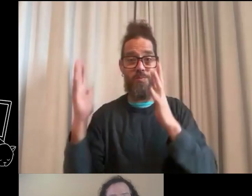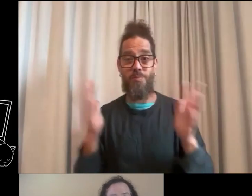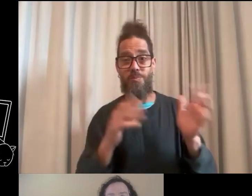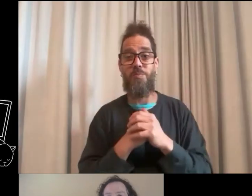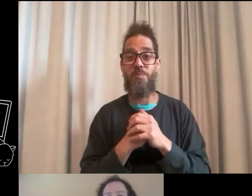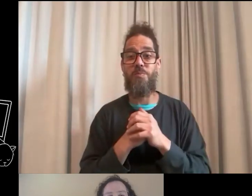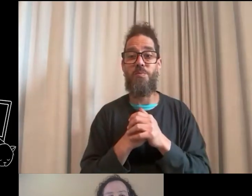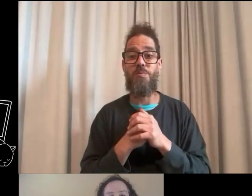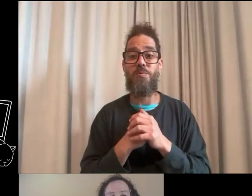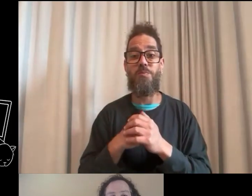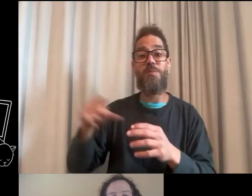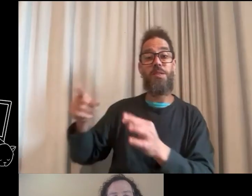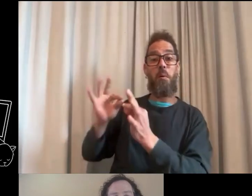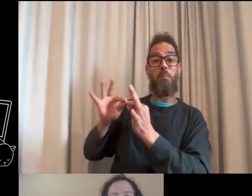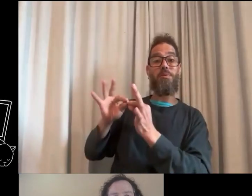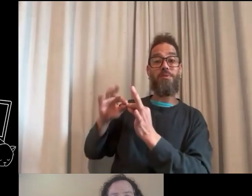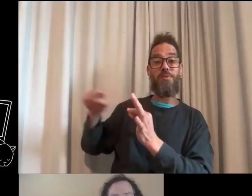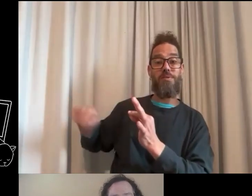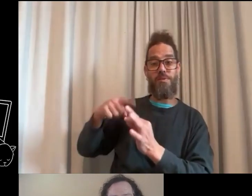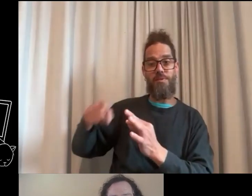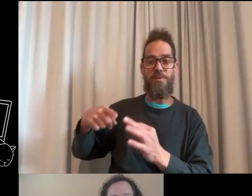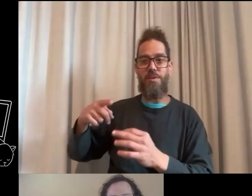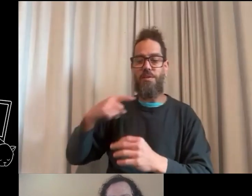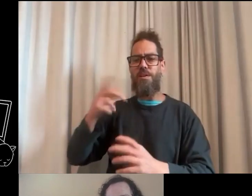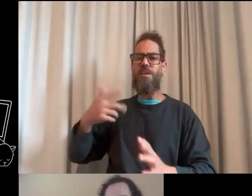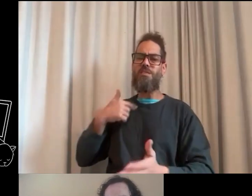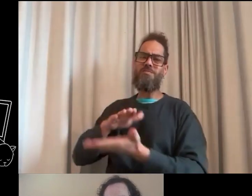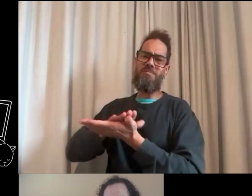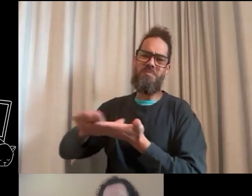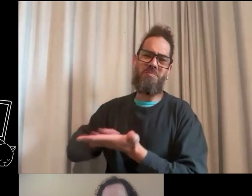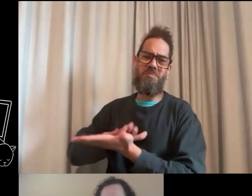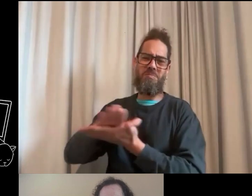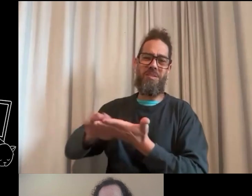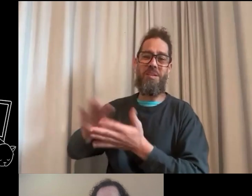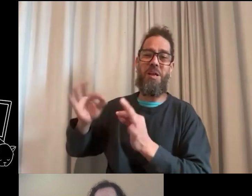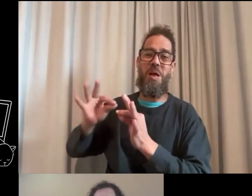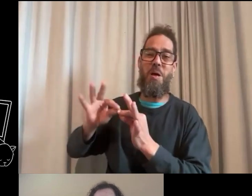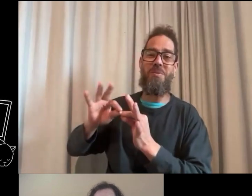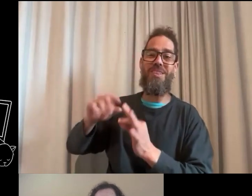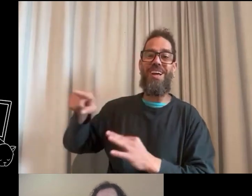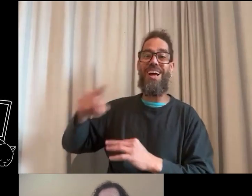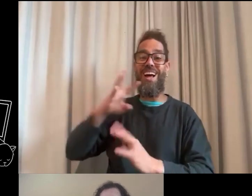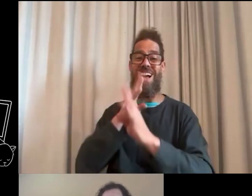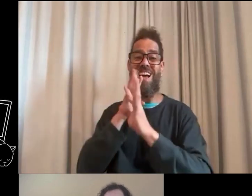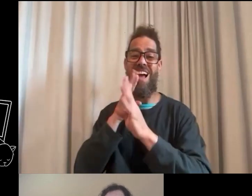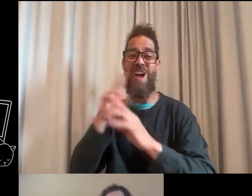And I will stand by as the sign language interpreters catch up with me.